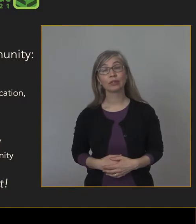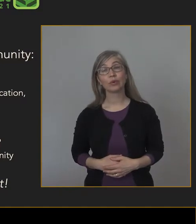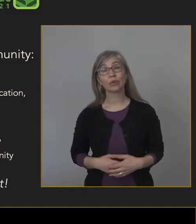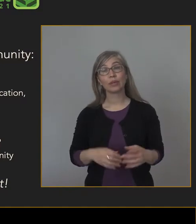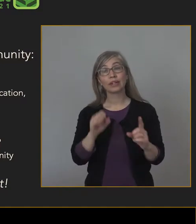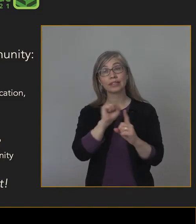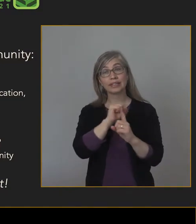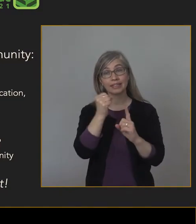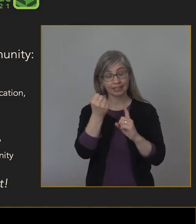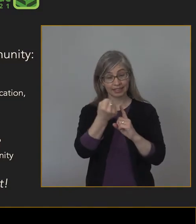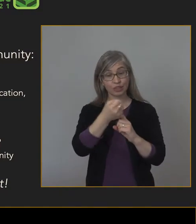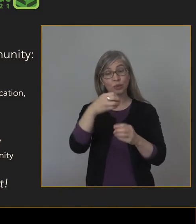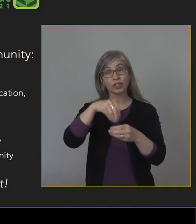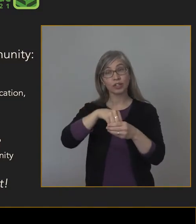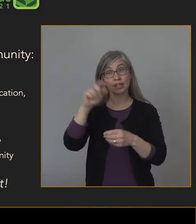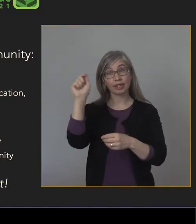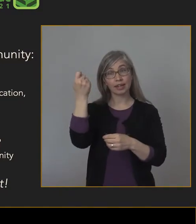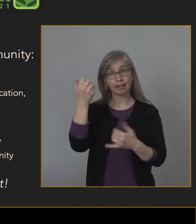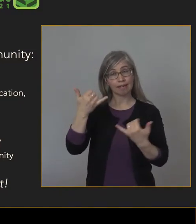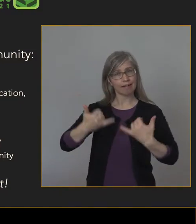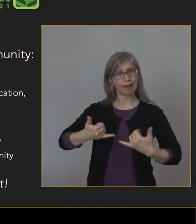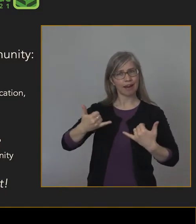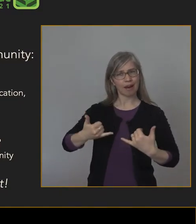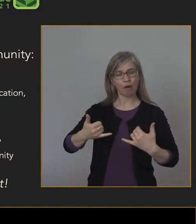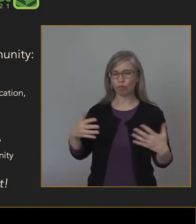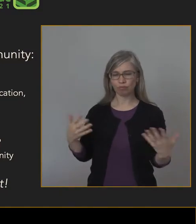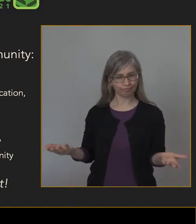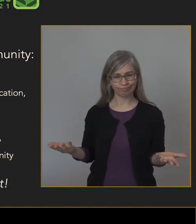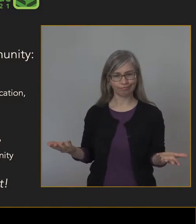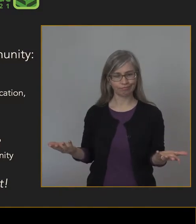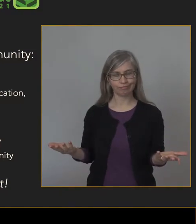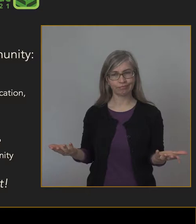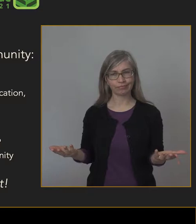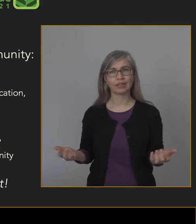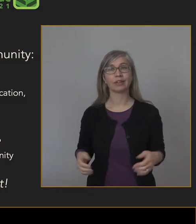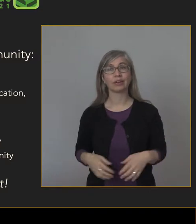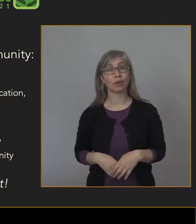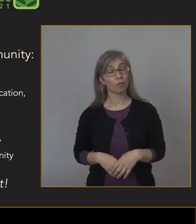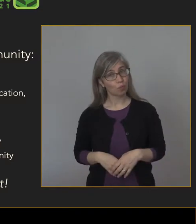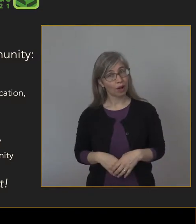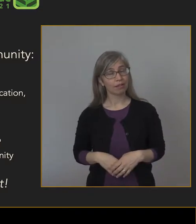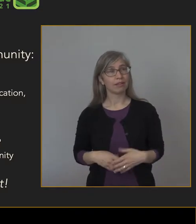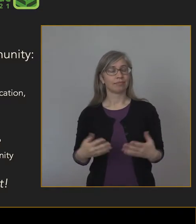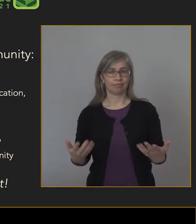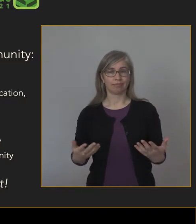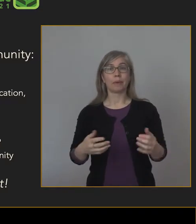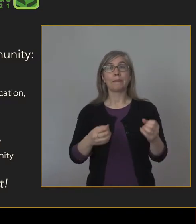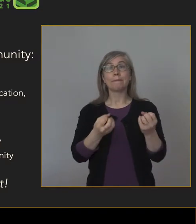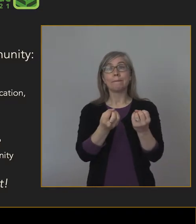What is the current situation in Kenya? Well, there are actually many positive aspects